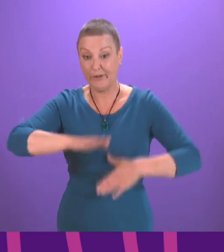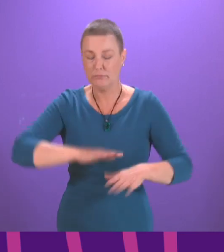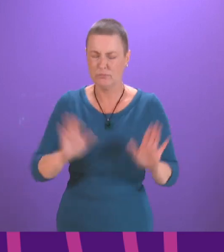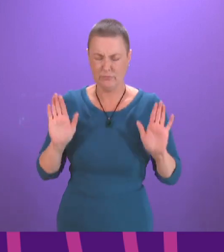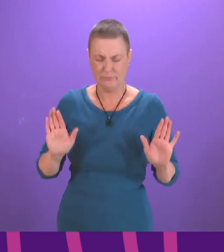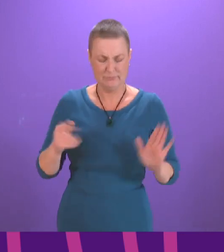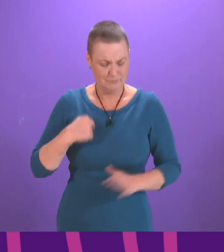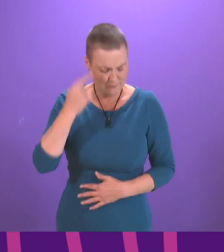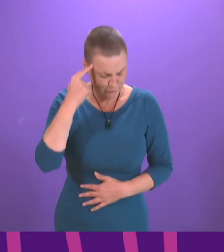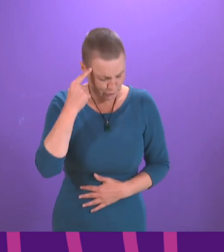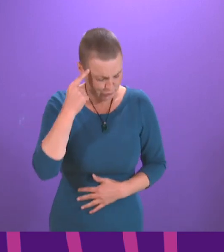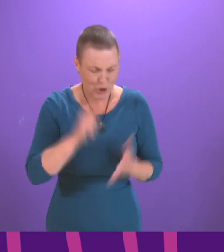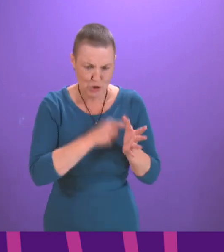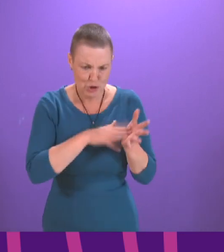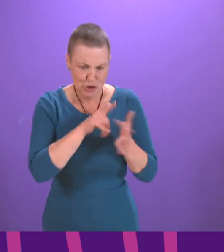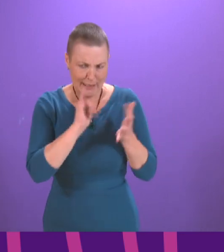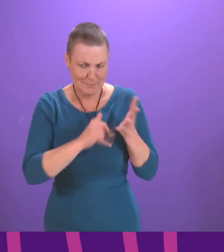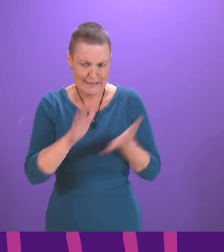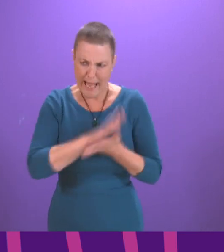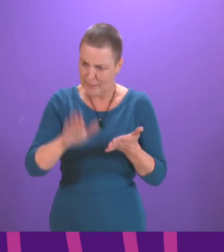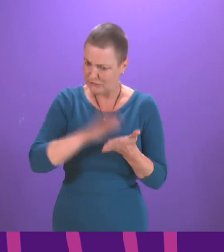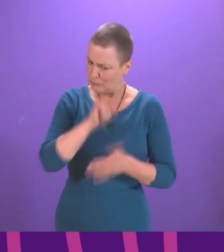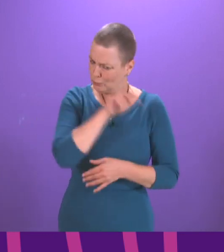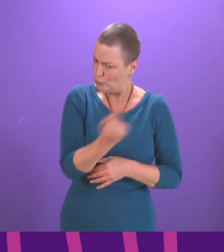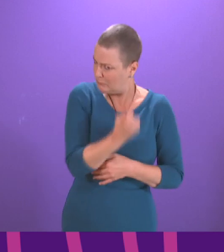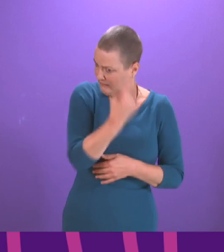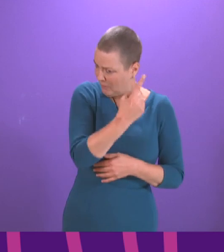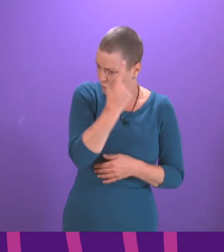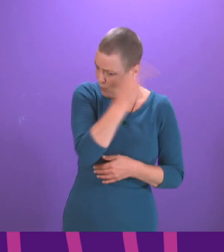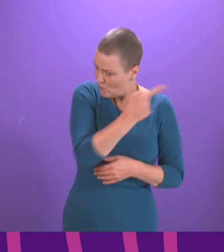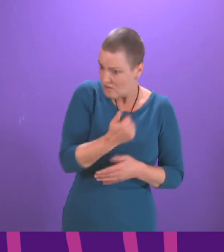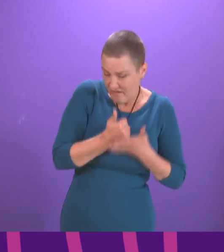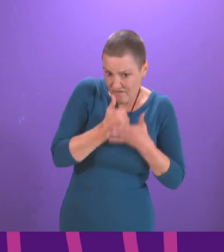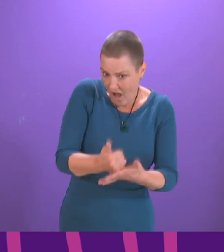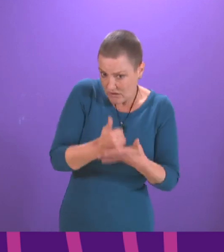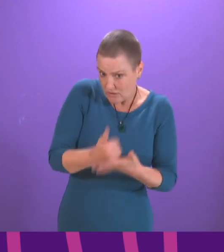who is the adviser undertaking the investigation into the ministerial code, is not restricted